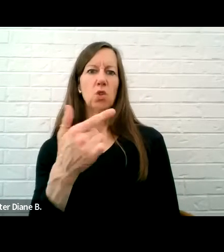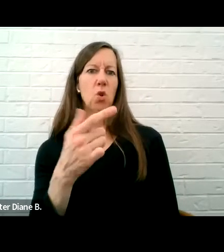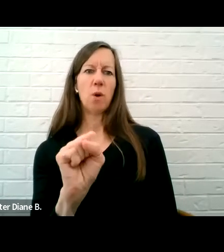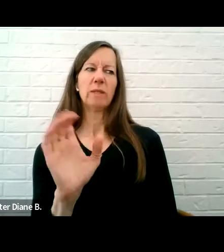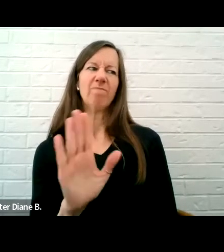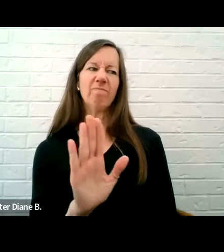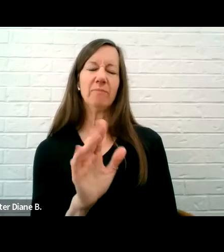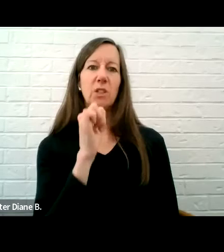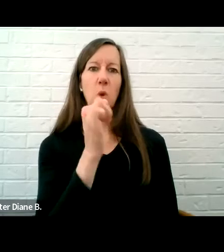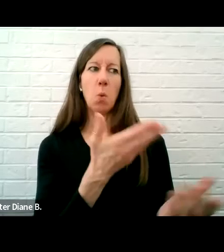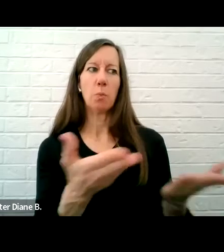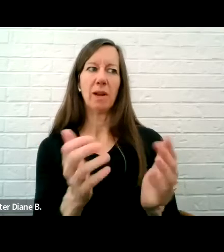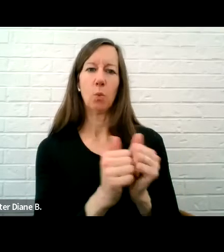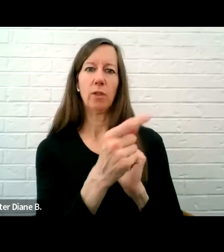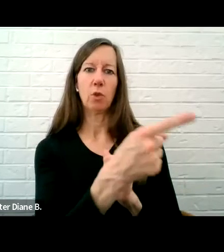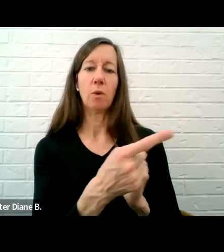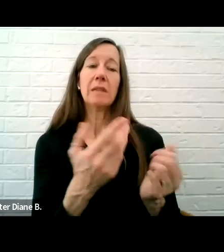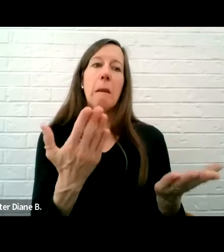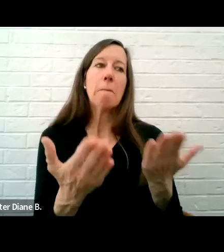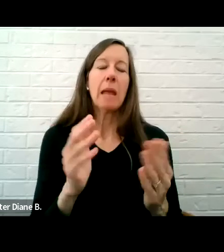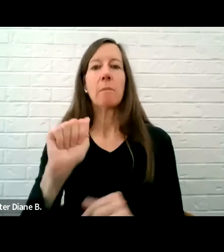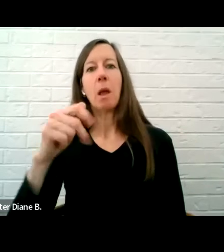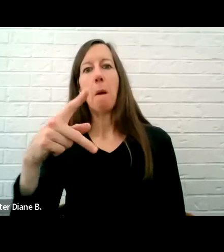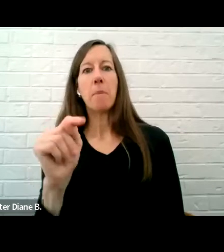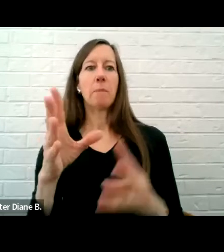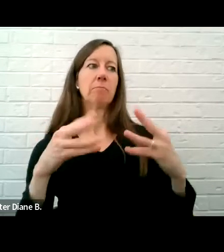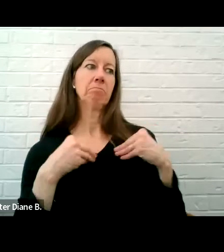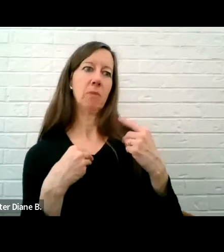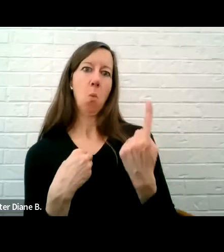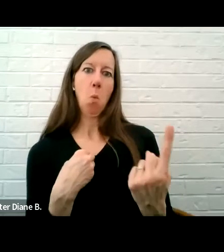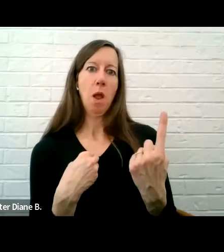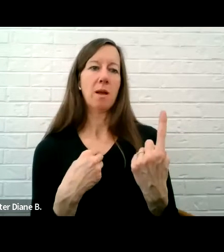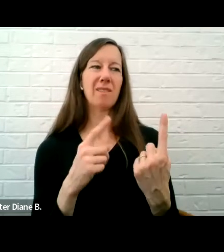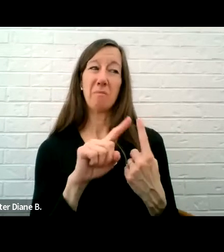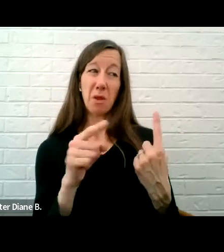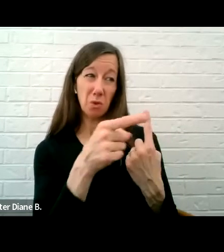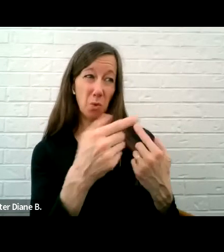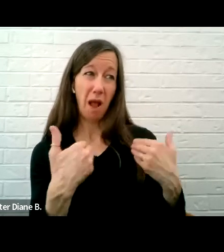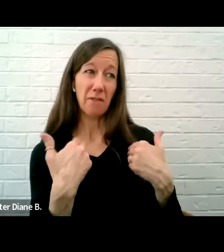But I had 3 dogs, because I like to take in animals that had disabilities too,